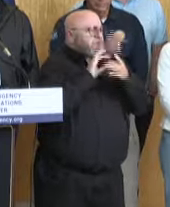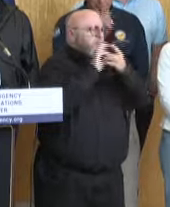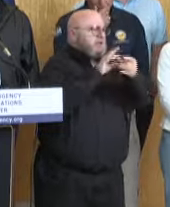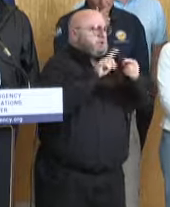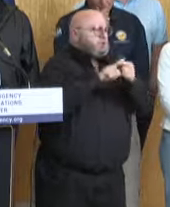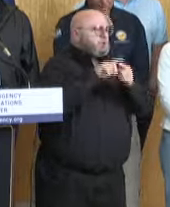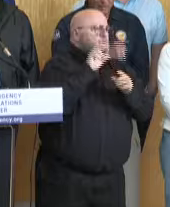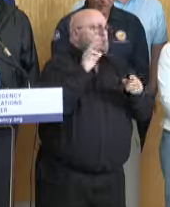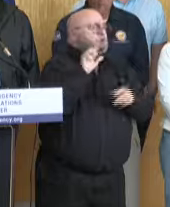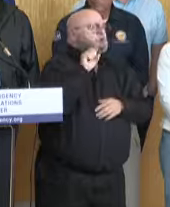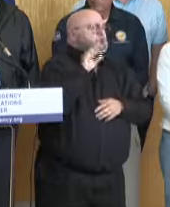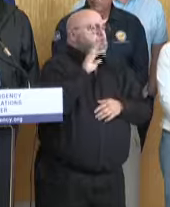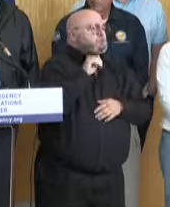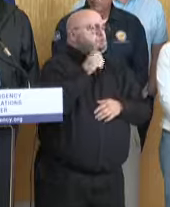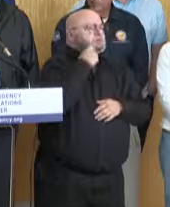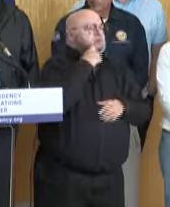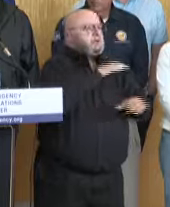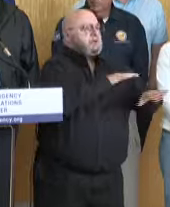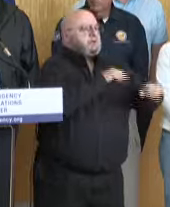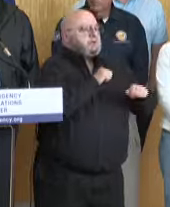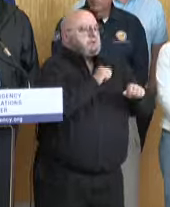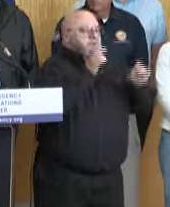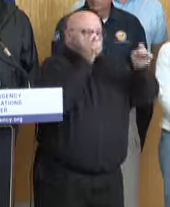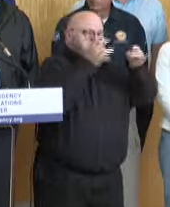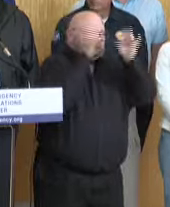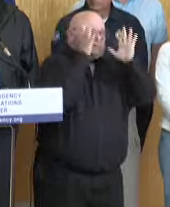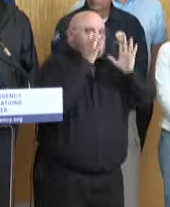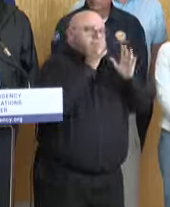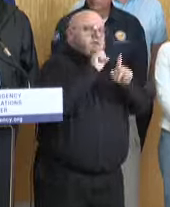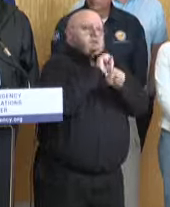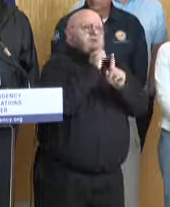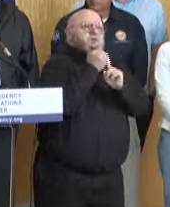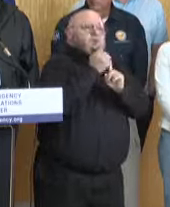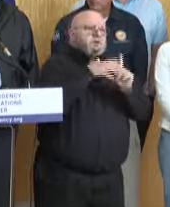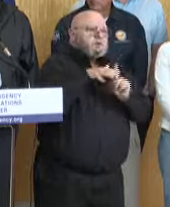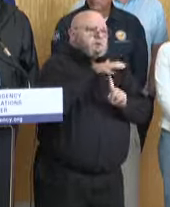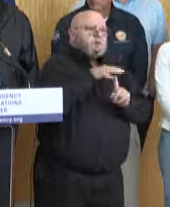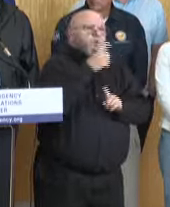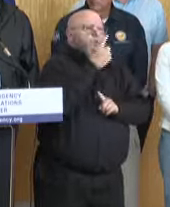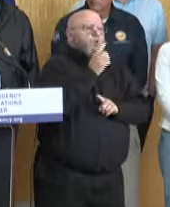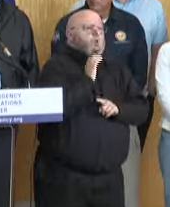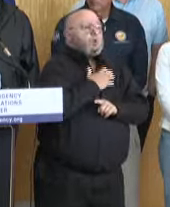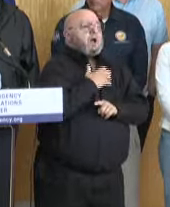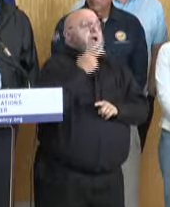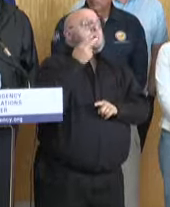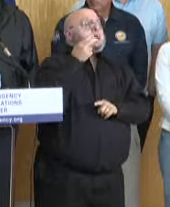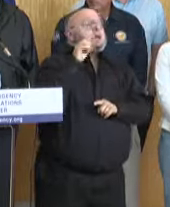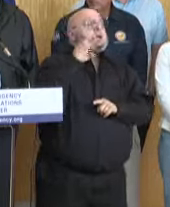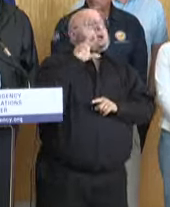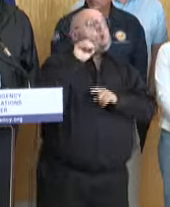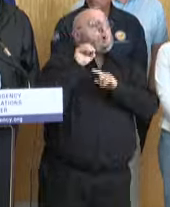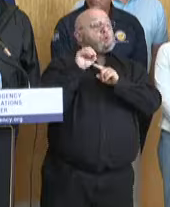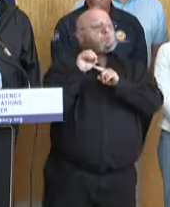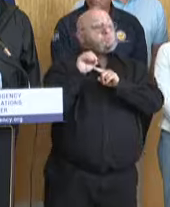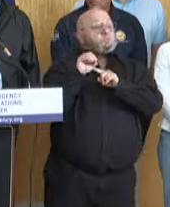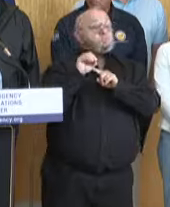CAÓ UNÁRBOL. FALLECÓ UNA PERSONA DEBIDO A UN INCENDIO CAUSADO, AL